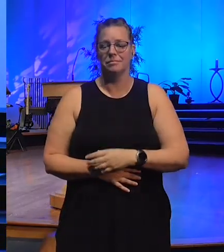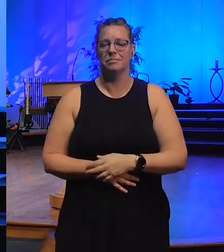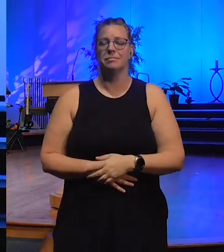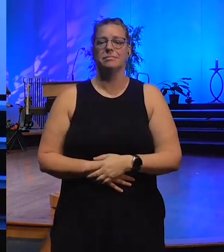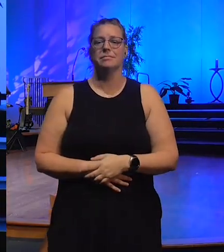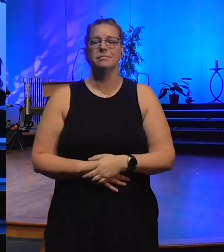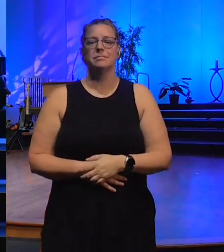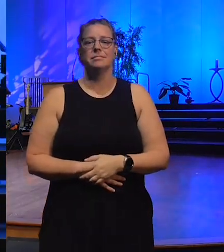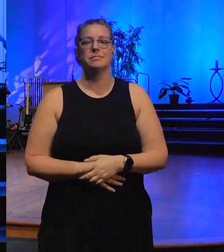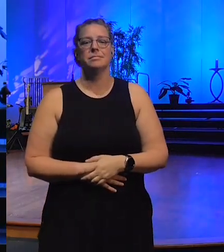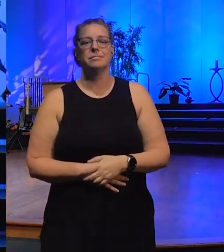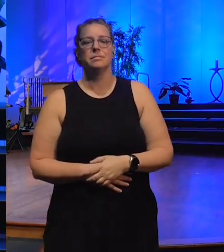rolling